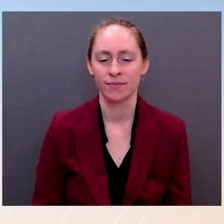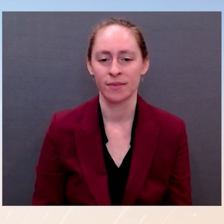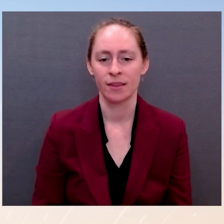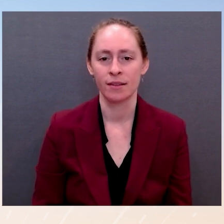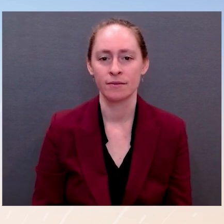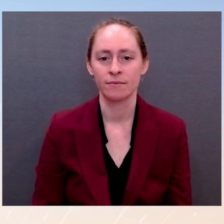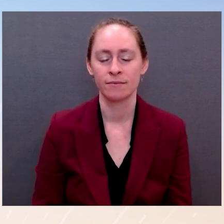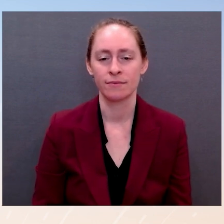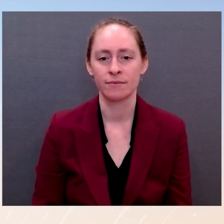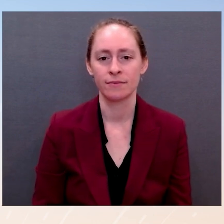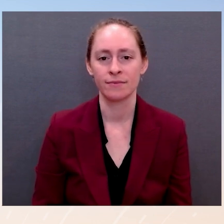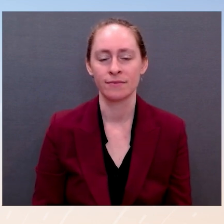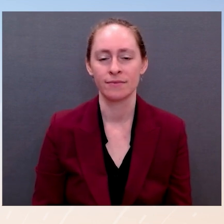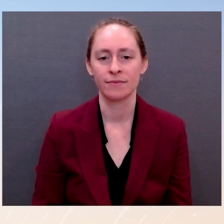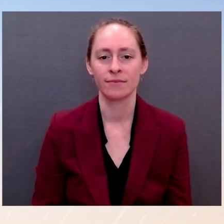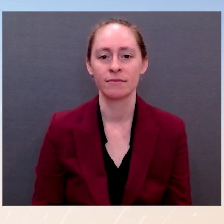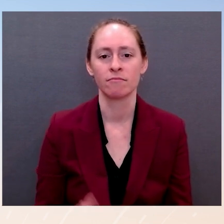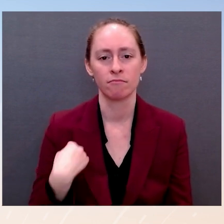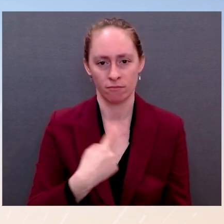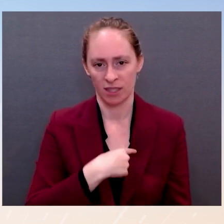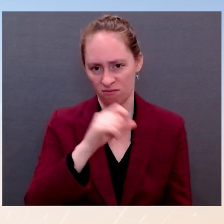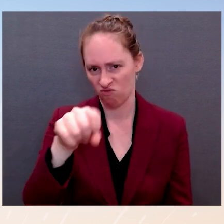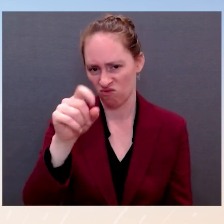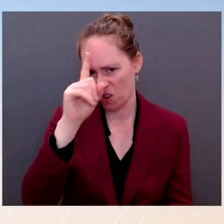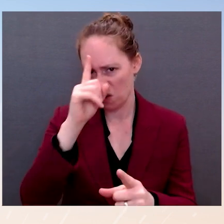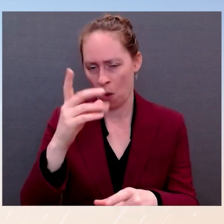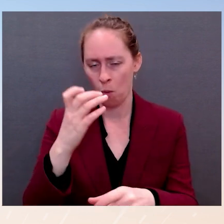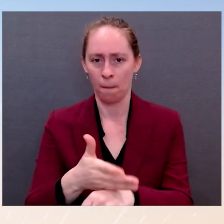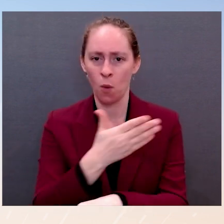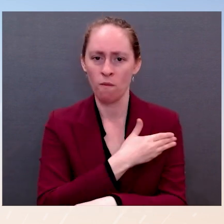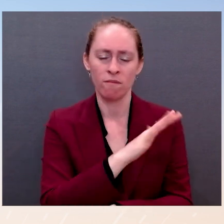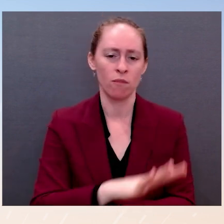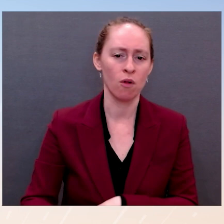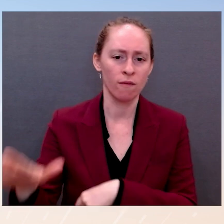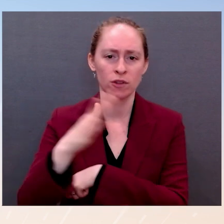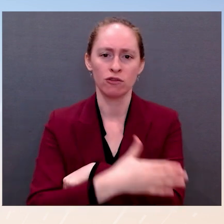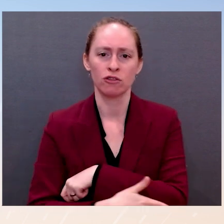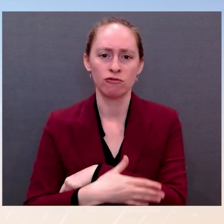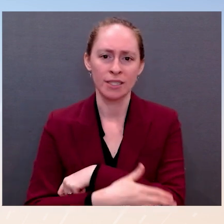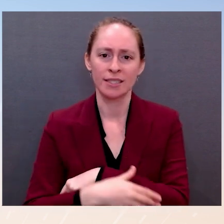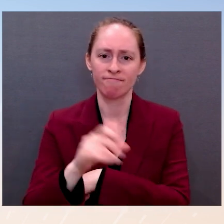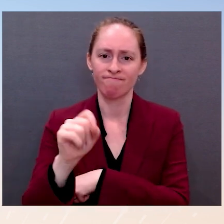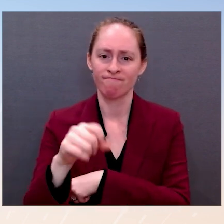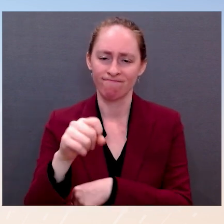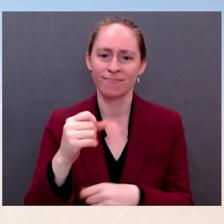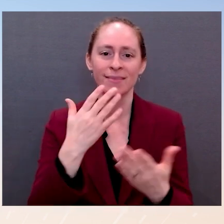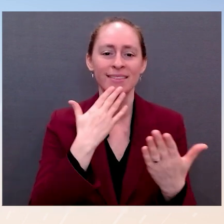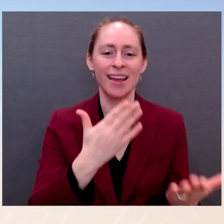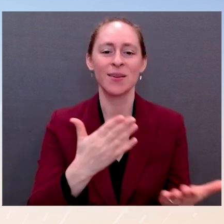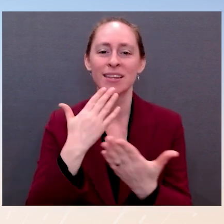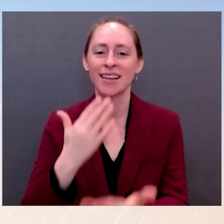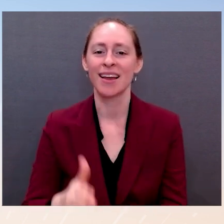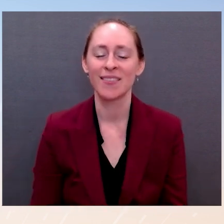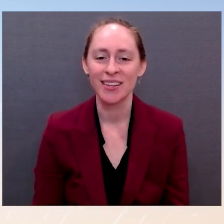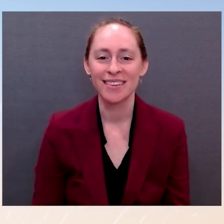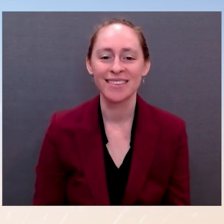And we are we are going to be a better nation because of it, and we are going to be a healthier people because of it. Thank you very, very much, Grant.